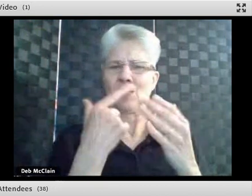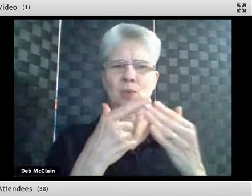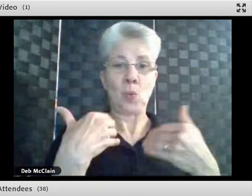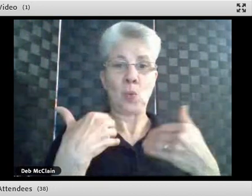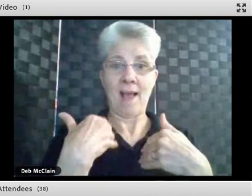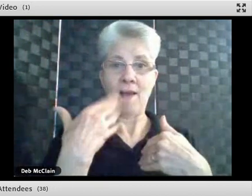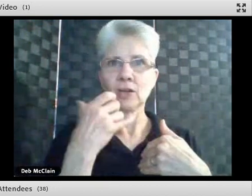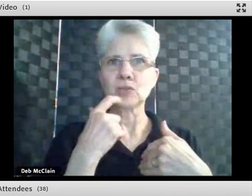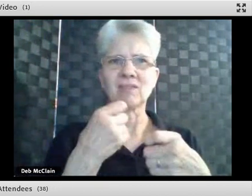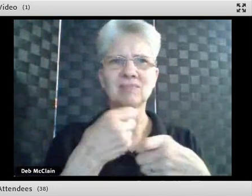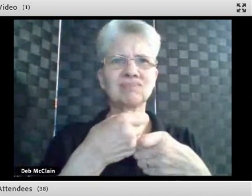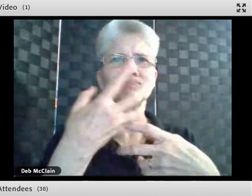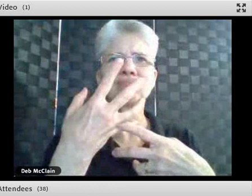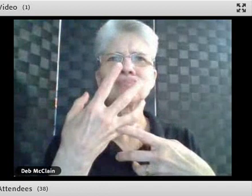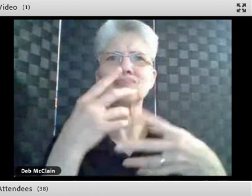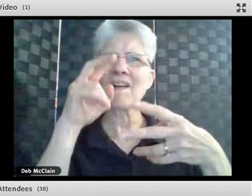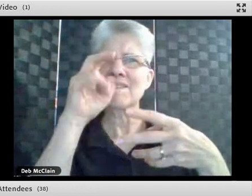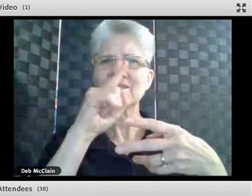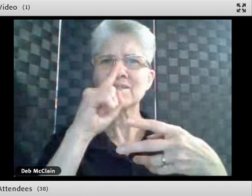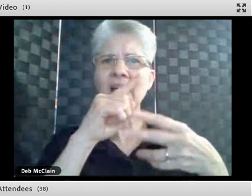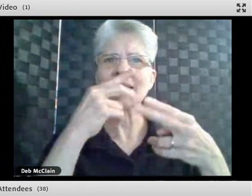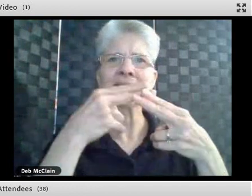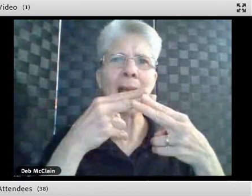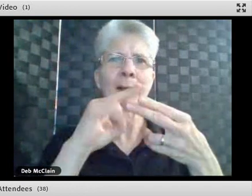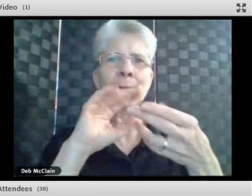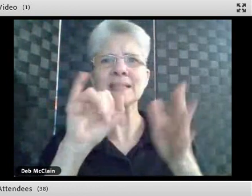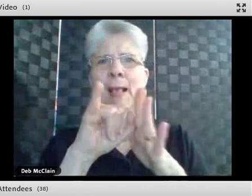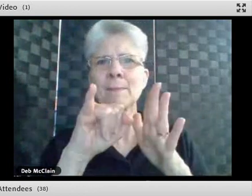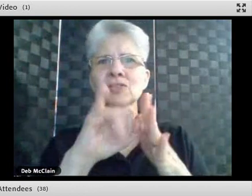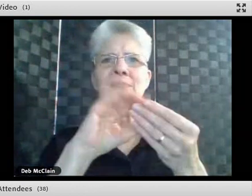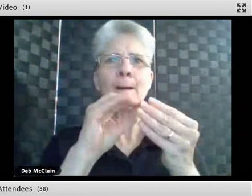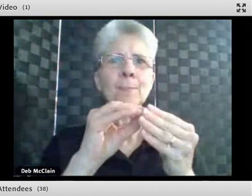because you just have a bunch of things named "images" with numbers after them.